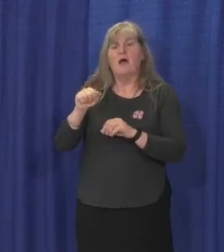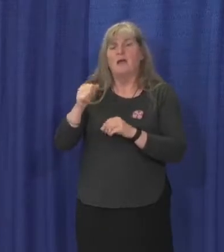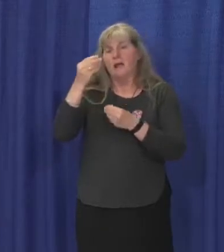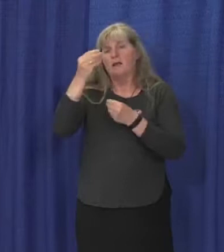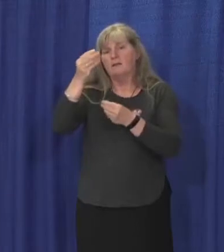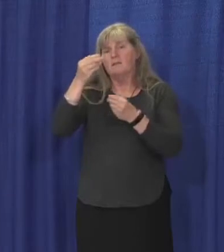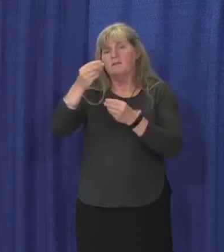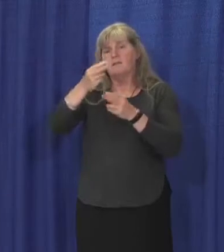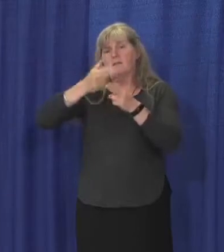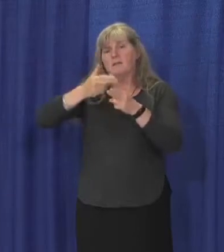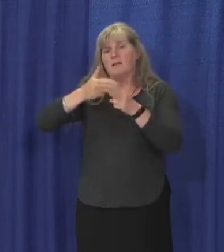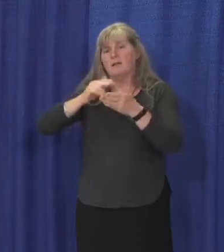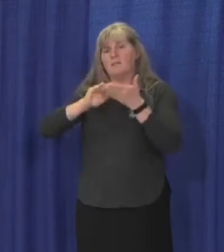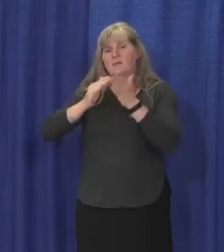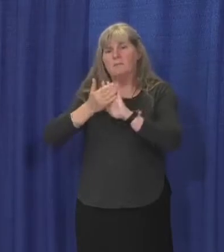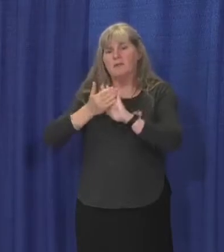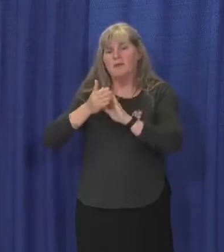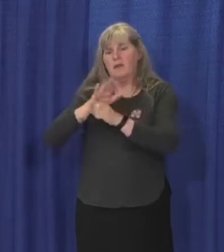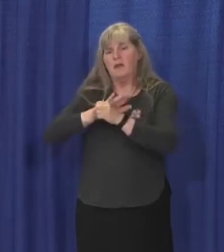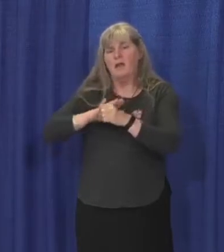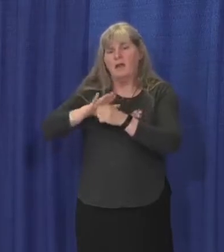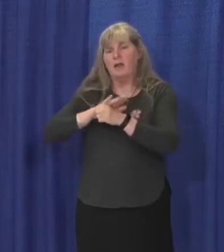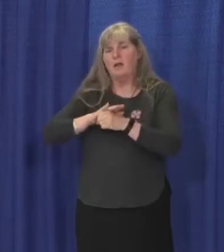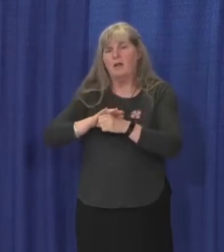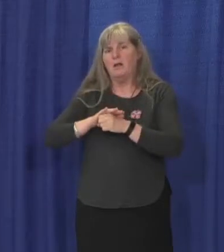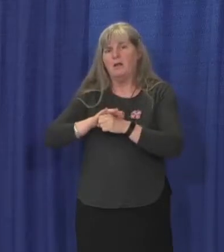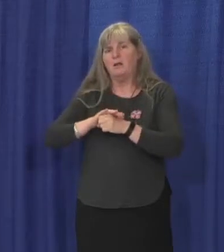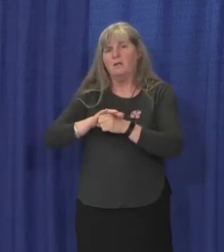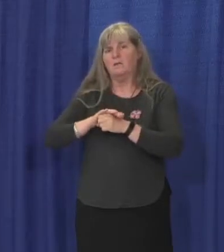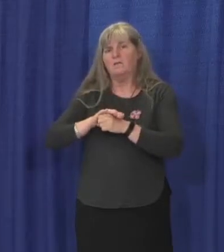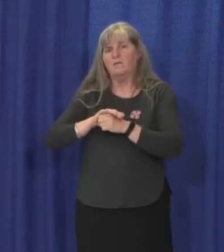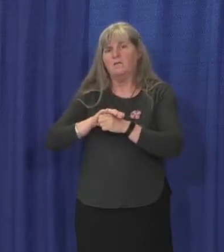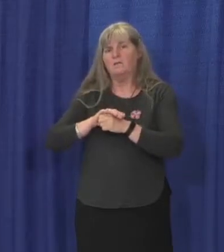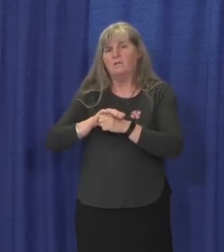get back to you on the specific health districts and Ontario